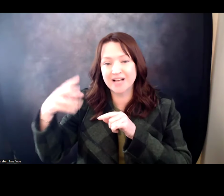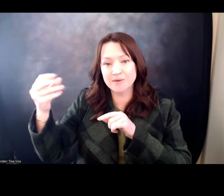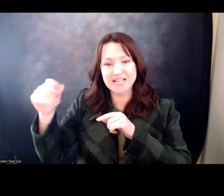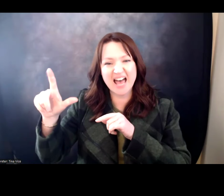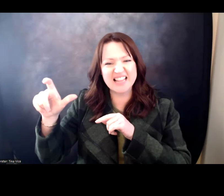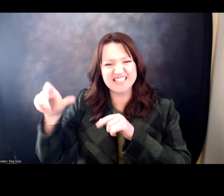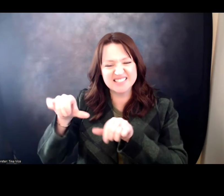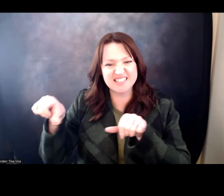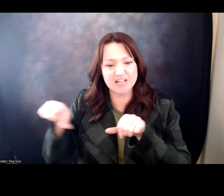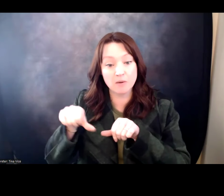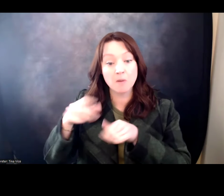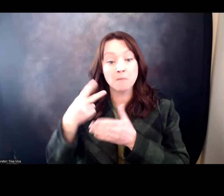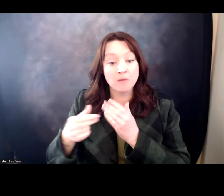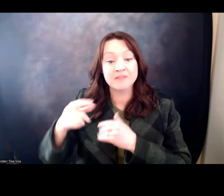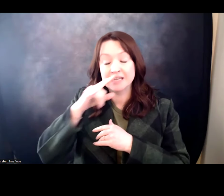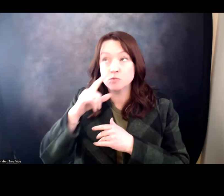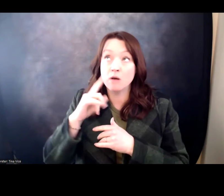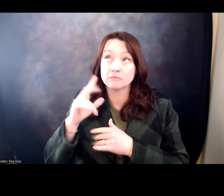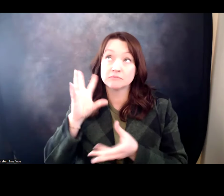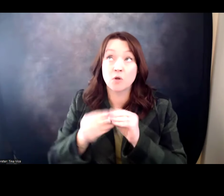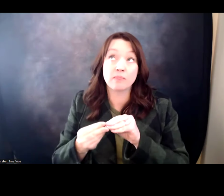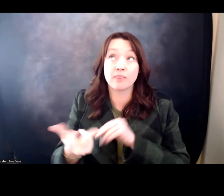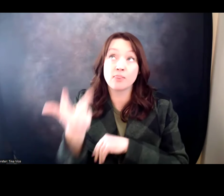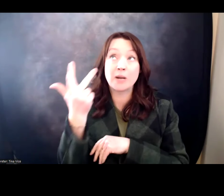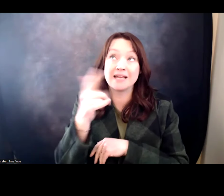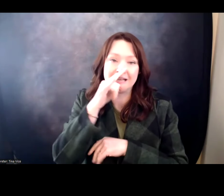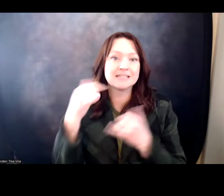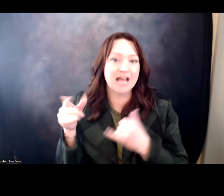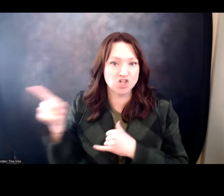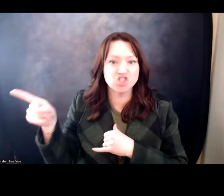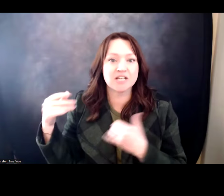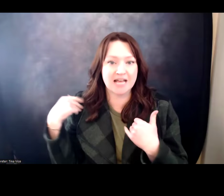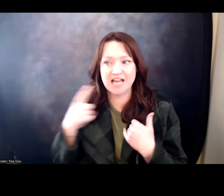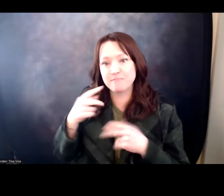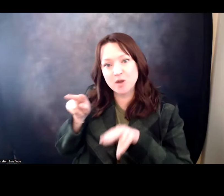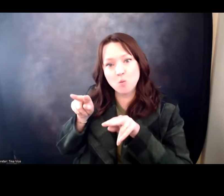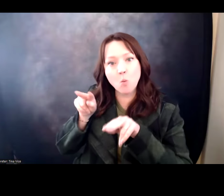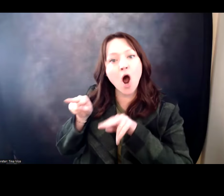uh that have been well, three now. All three kids that she has that I've been watching um for a while uh are all